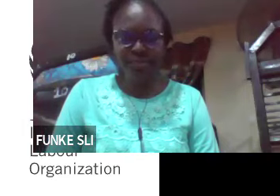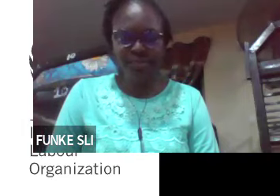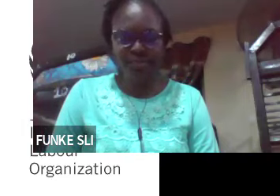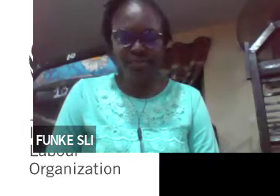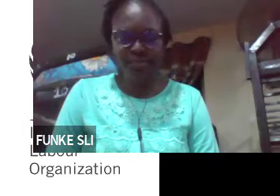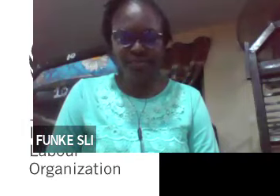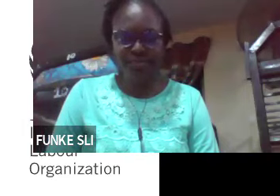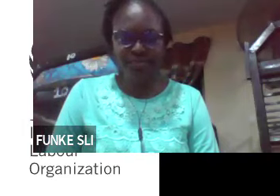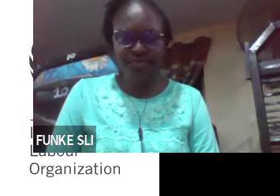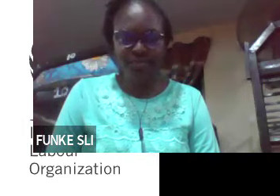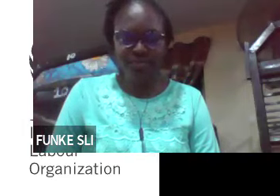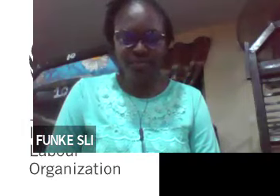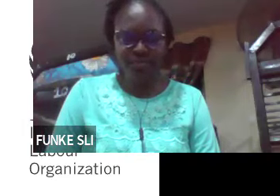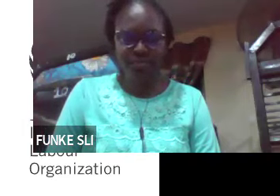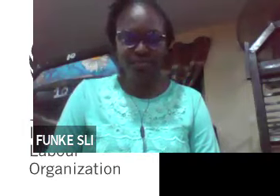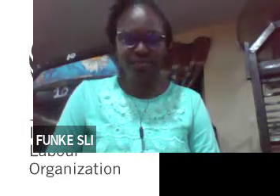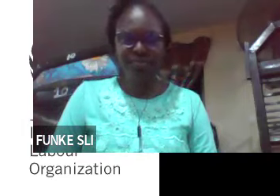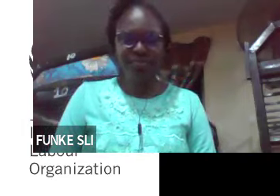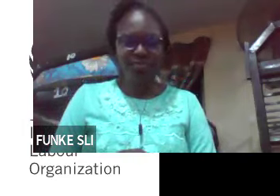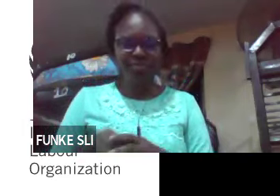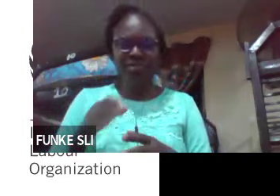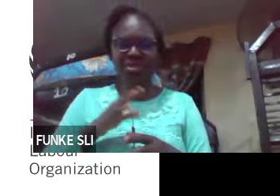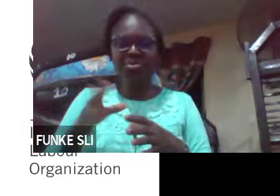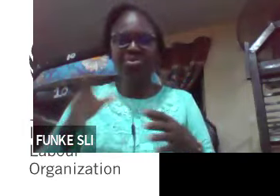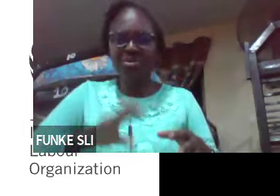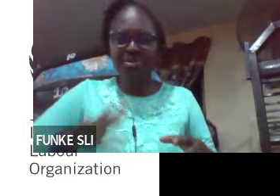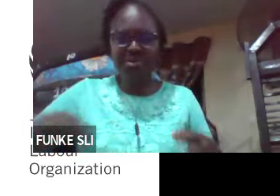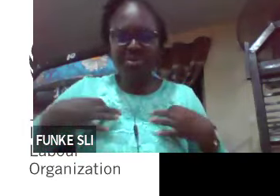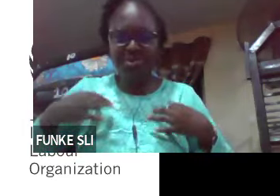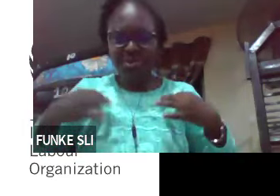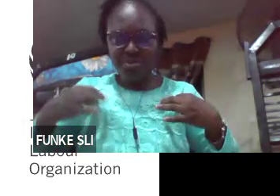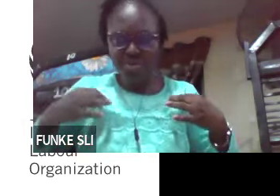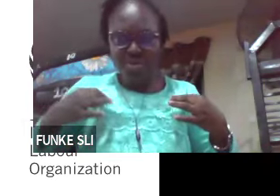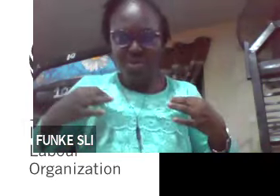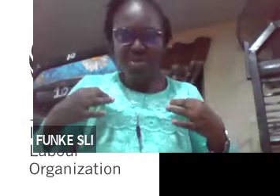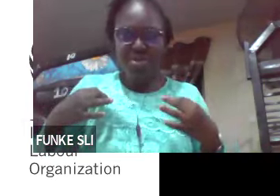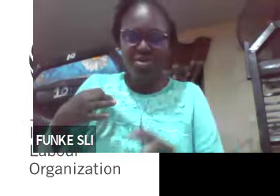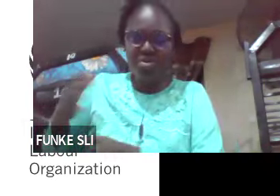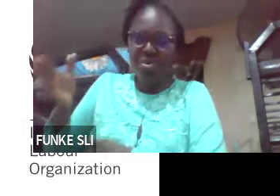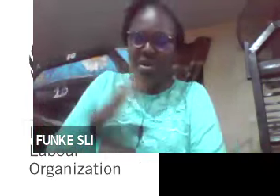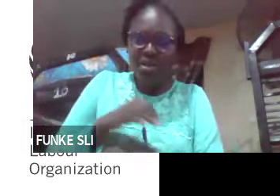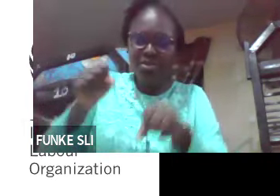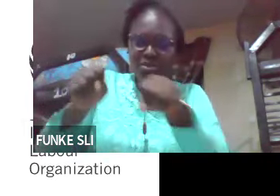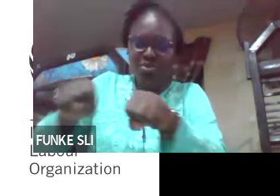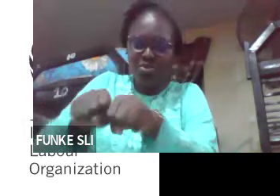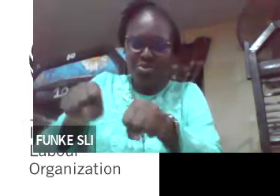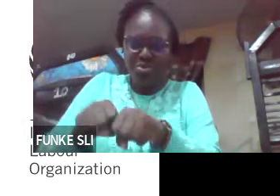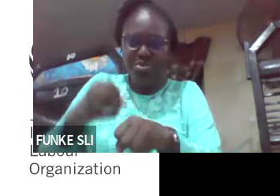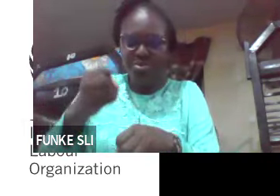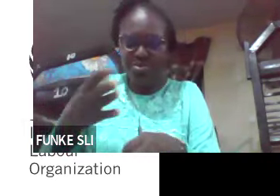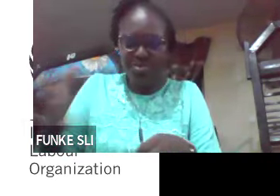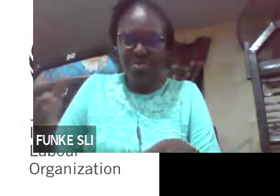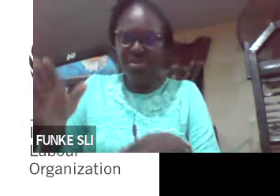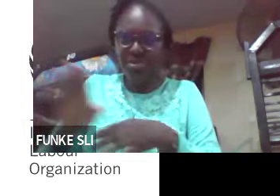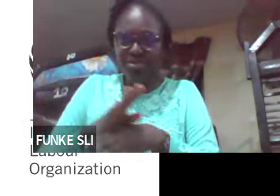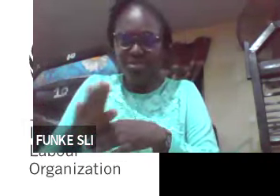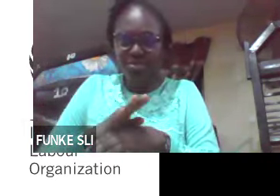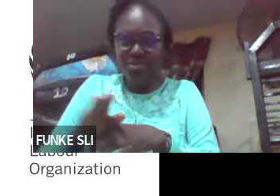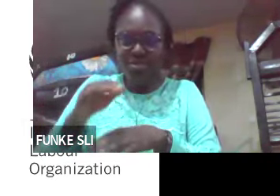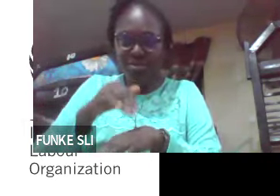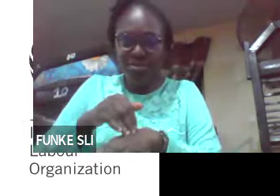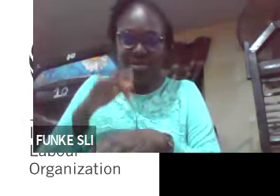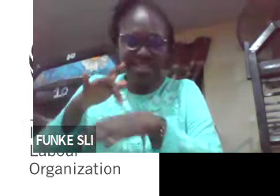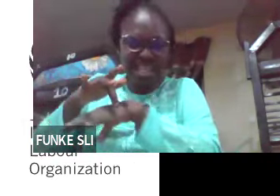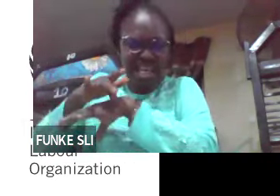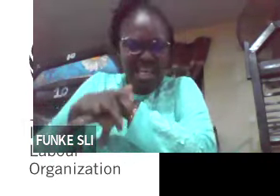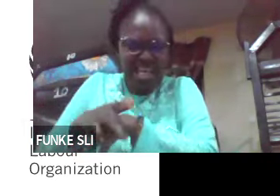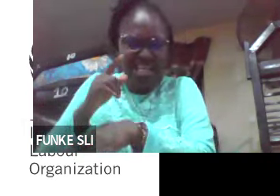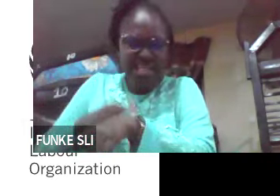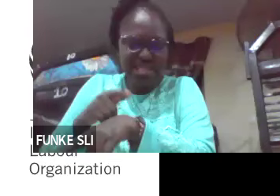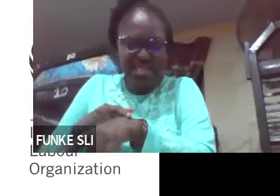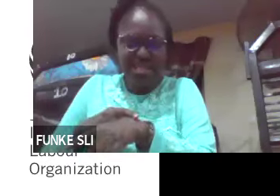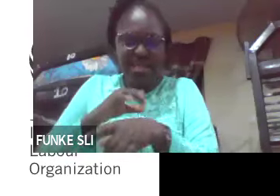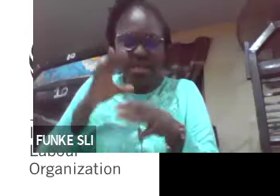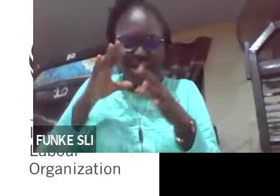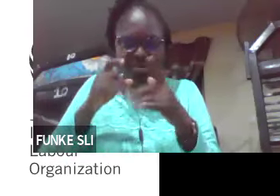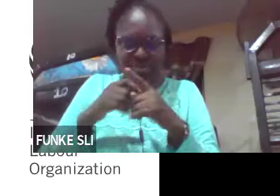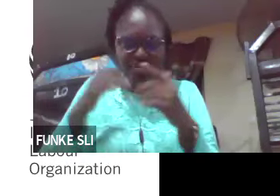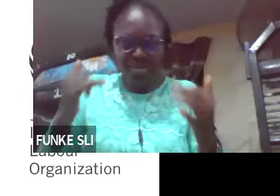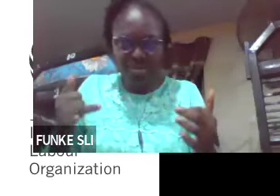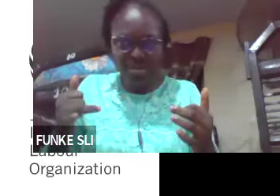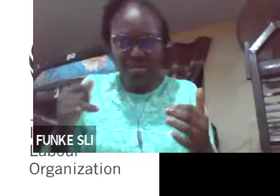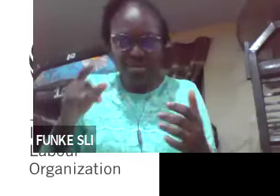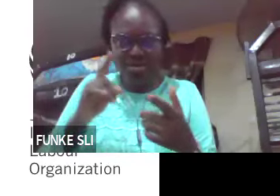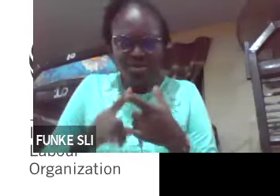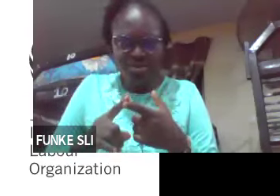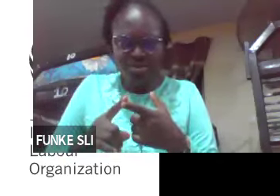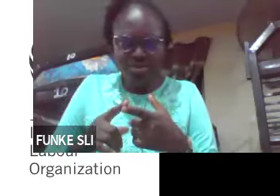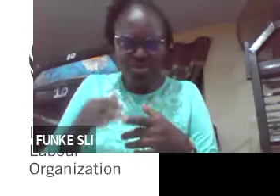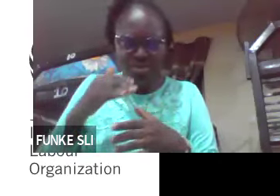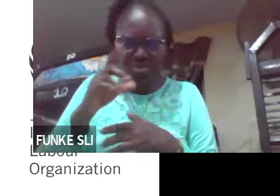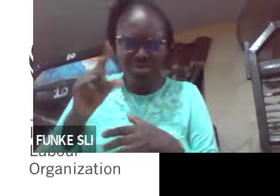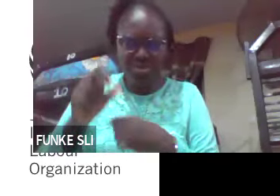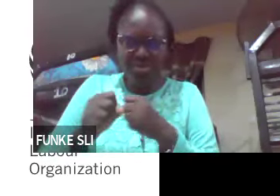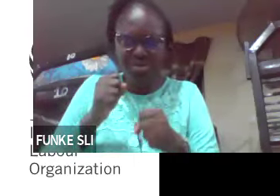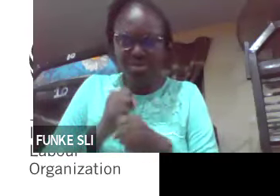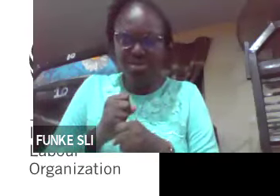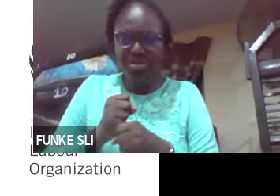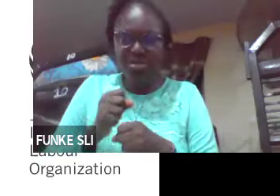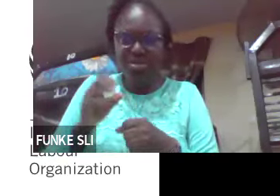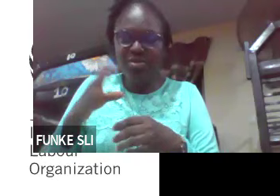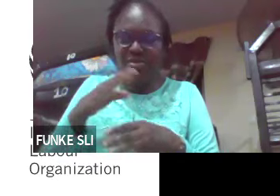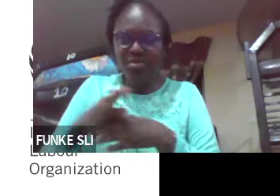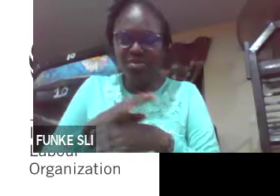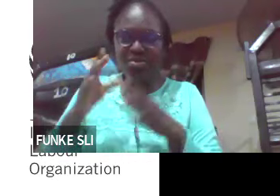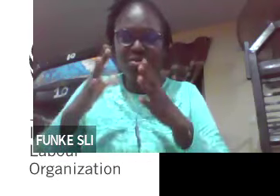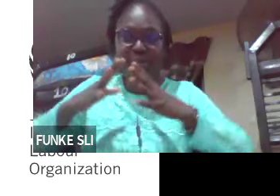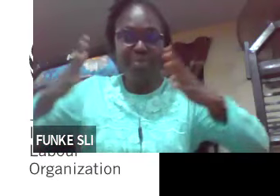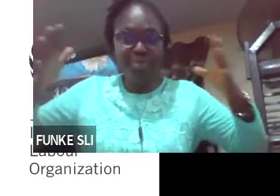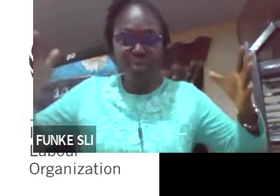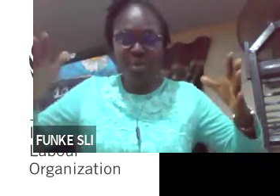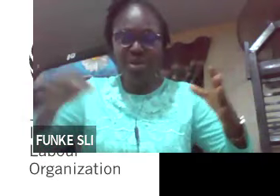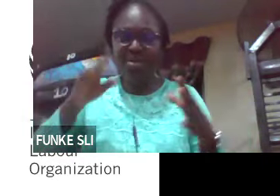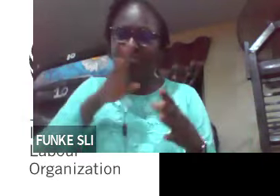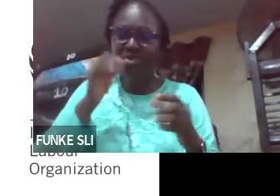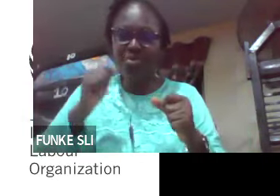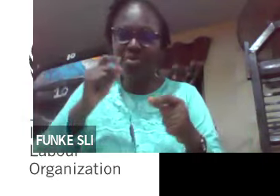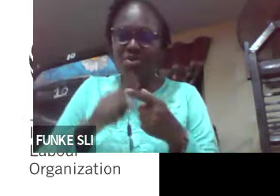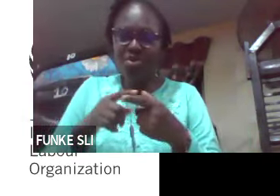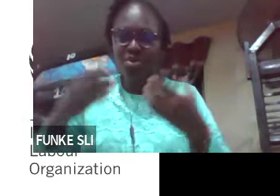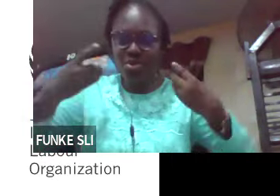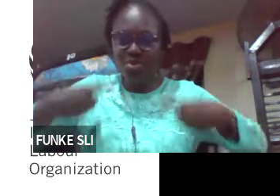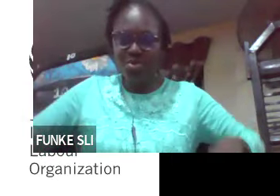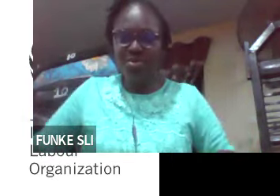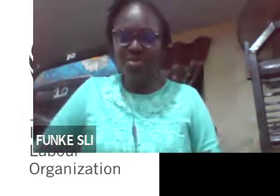sola bakre: I deal in all type of female wares and children, wears clothes, bags, footwears, etcetera. The business is at is at its early stage, I hope from now to next 15 to 20 years my business will flourish, and I'll be able to close the entire nation.